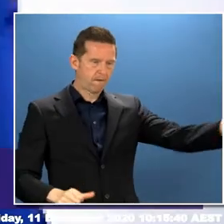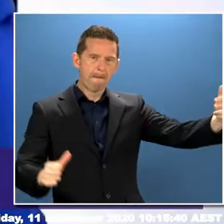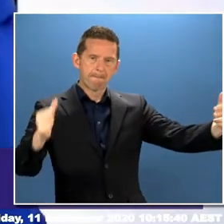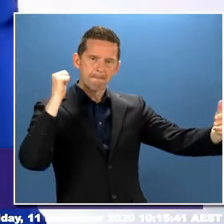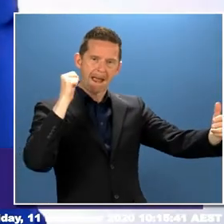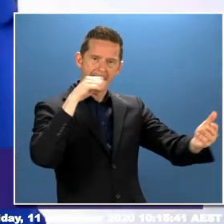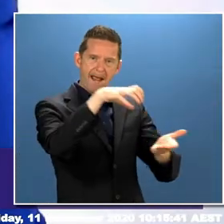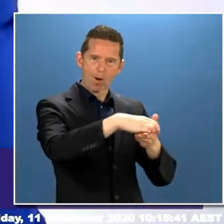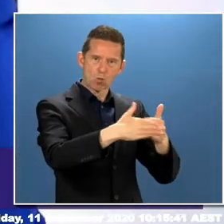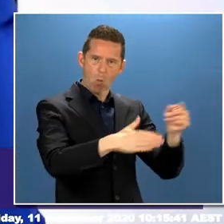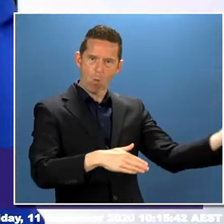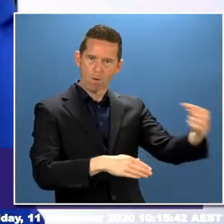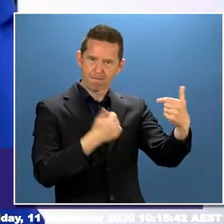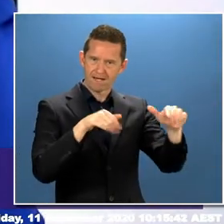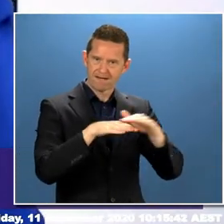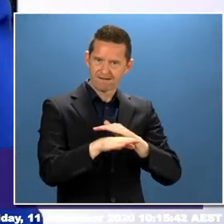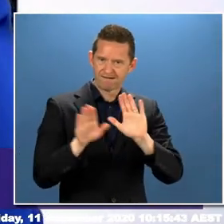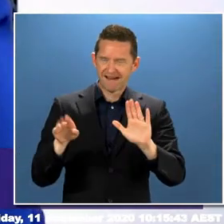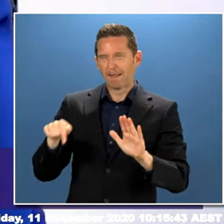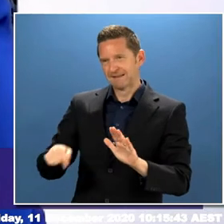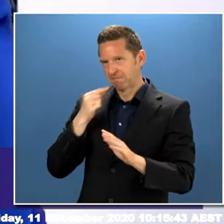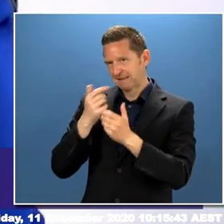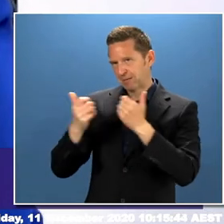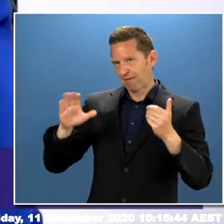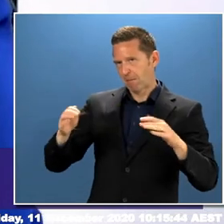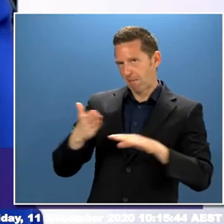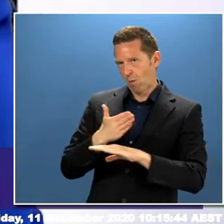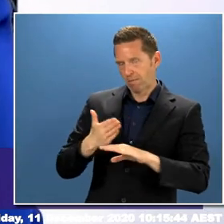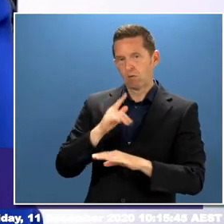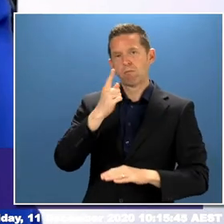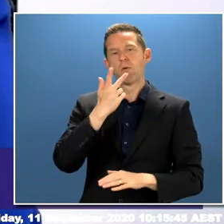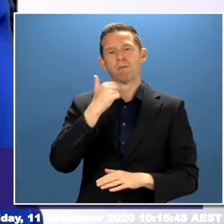I know this is not an employment case, but if, for example, in the example I